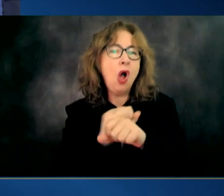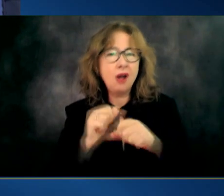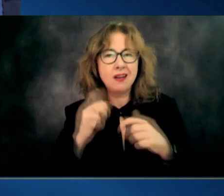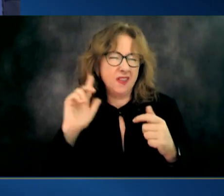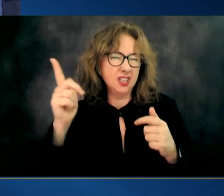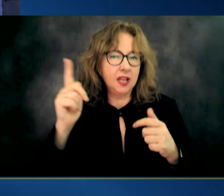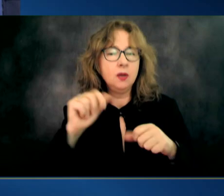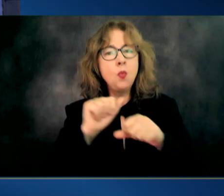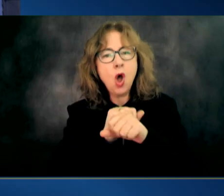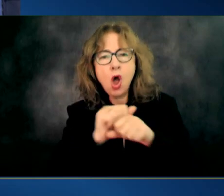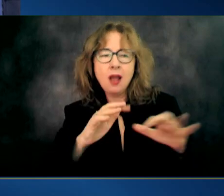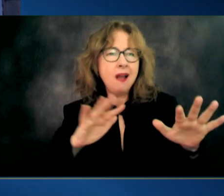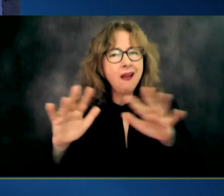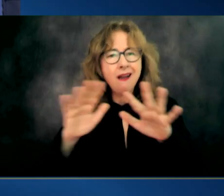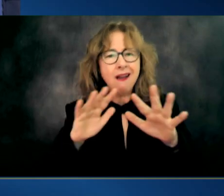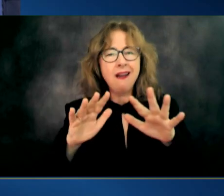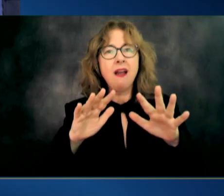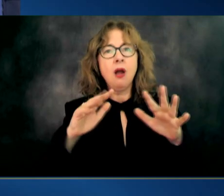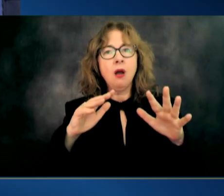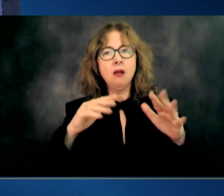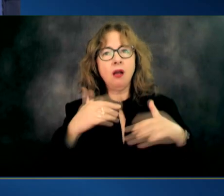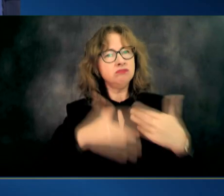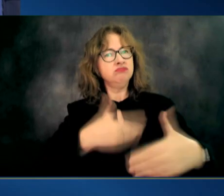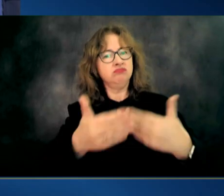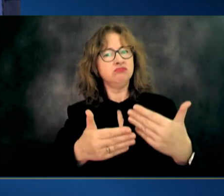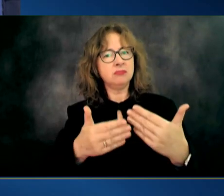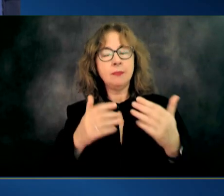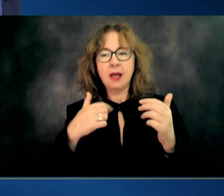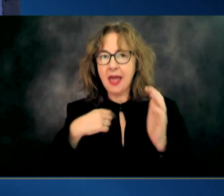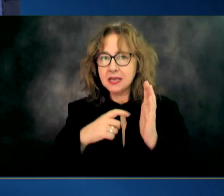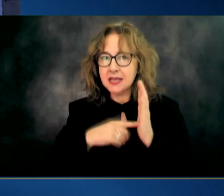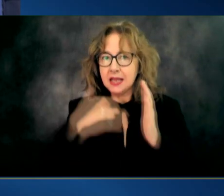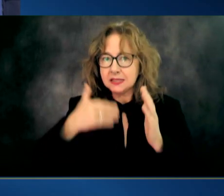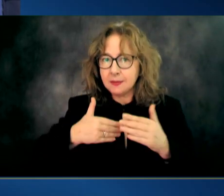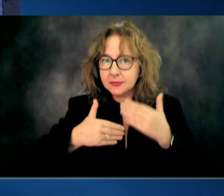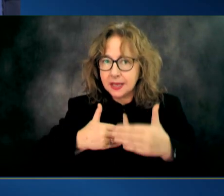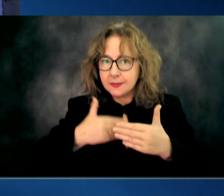challenges. Our grantees -- I'm going to start with our community based organizations. They